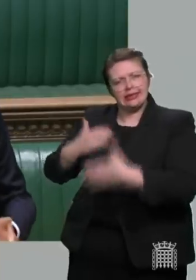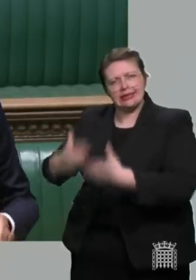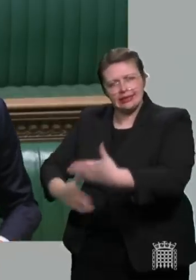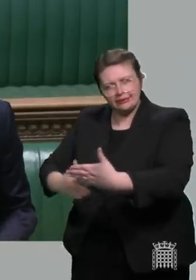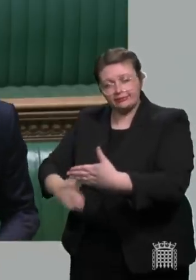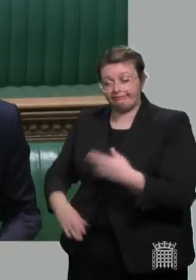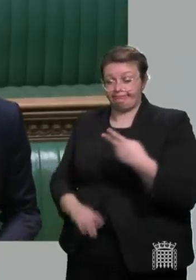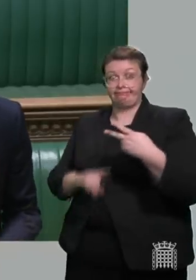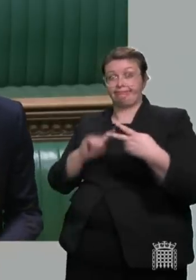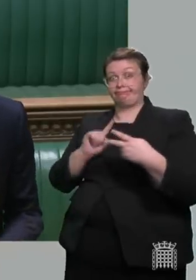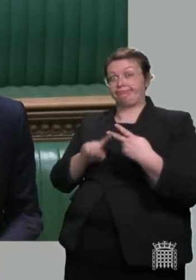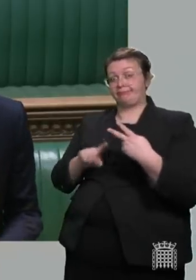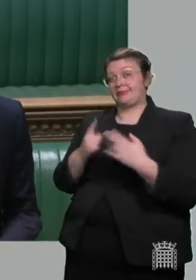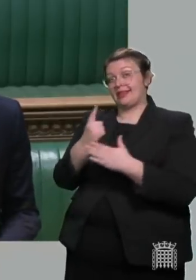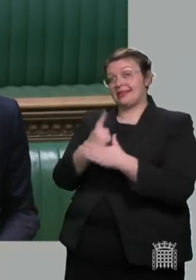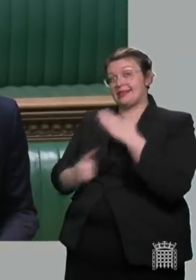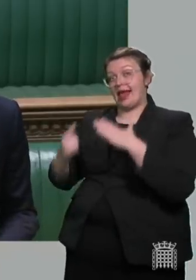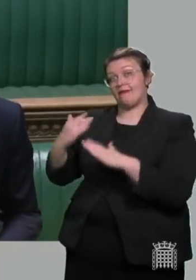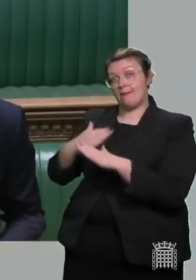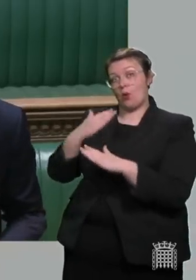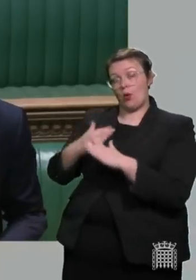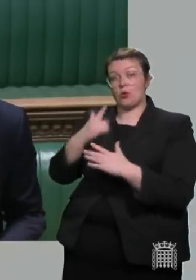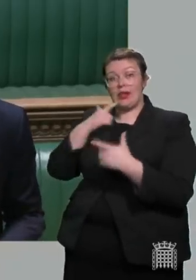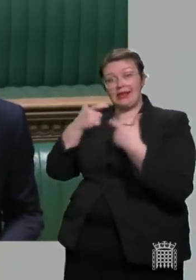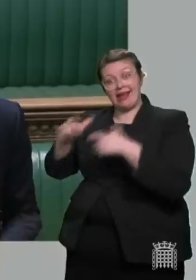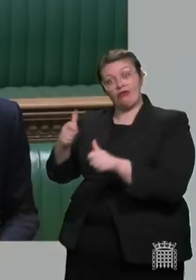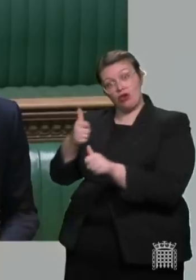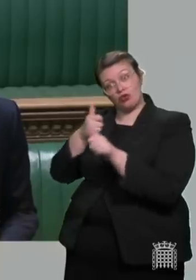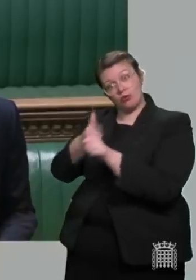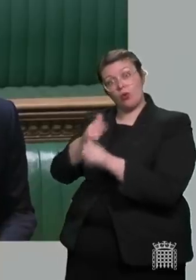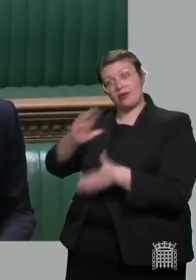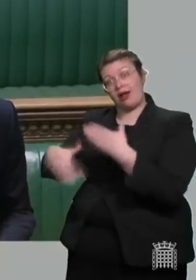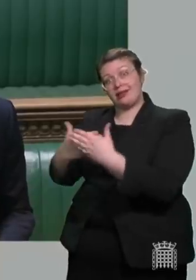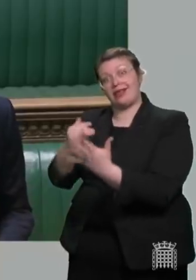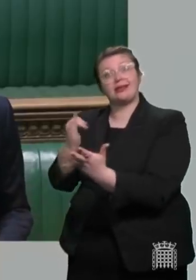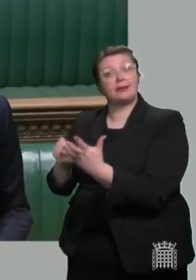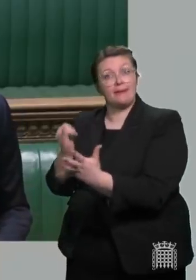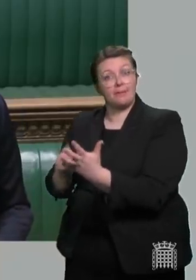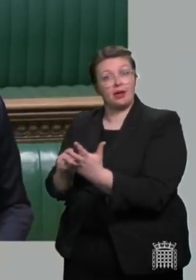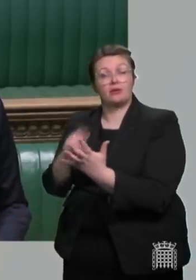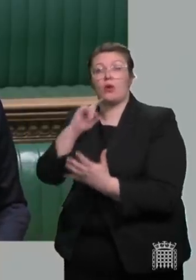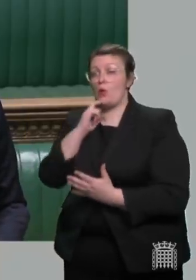also continue until September, with a fourth grant covering the period February to April,